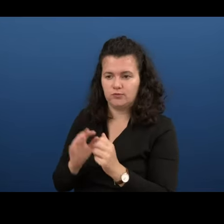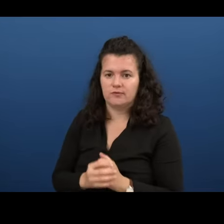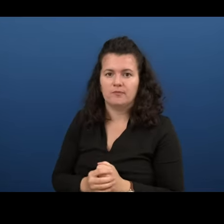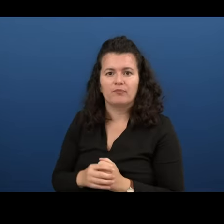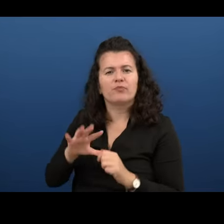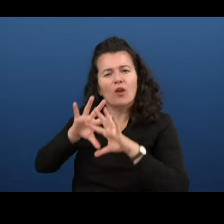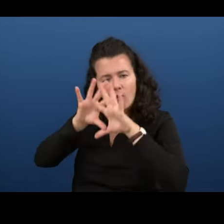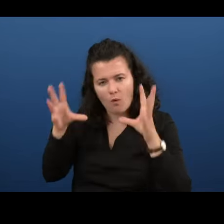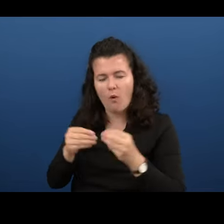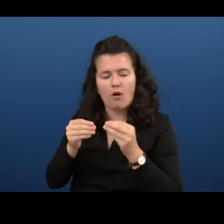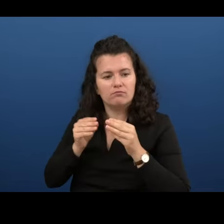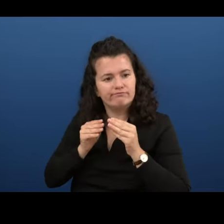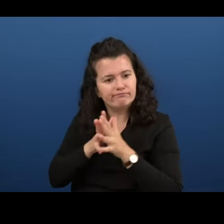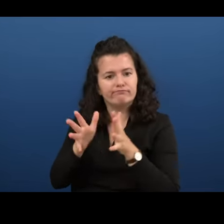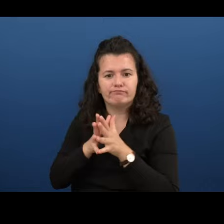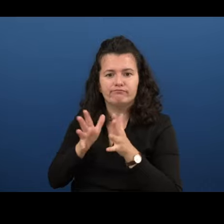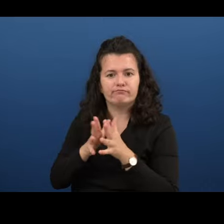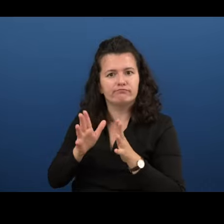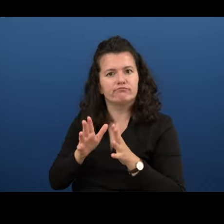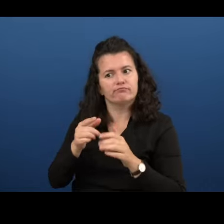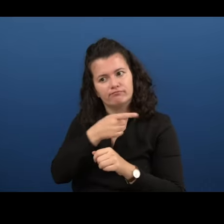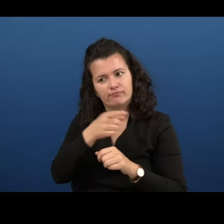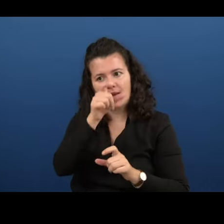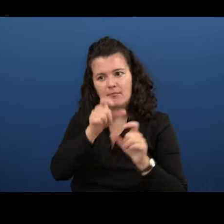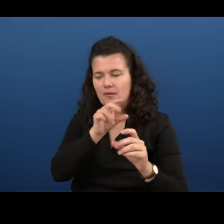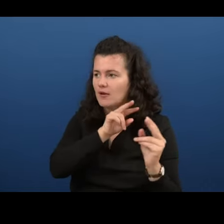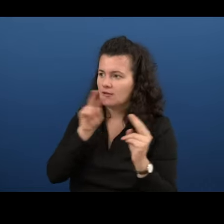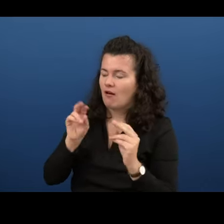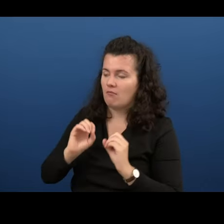mentioned, I think our audience would definitely want to take a look at it so we will share